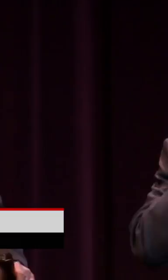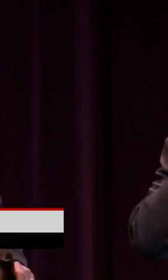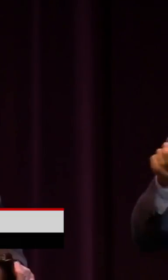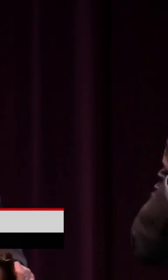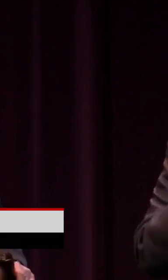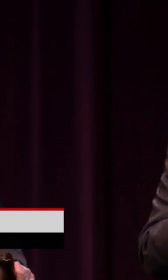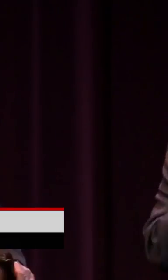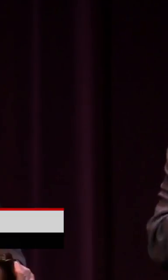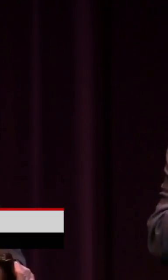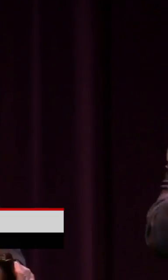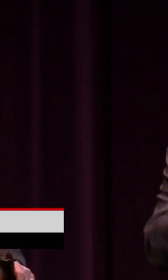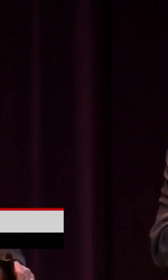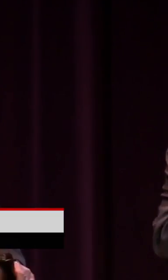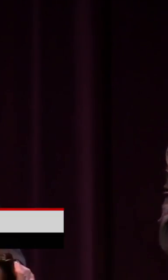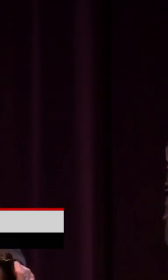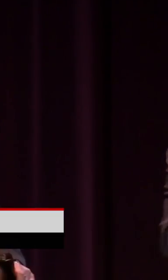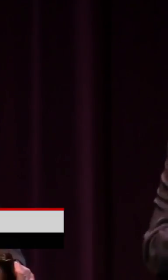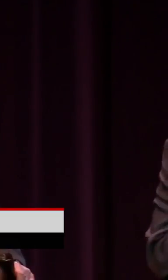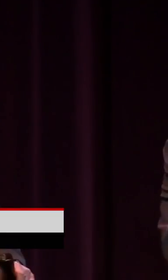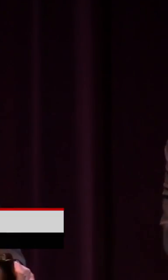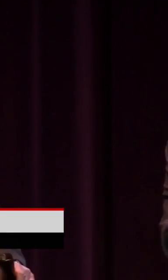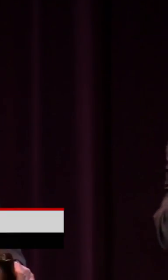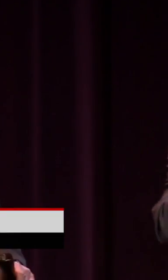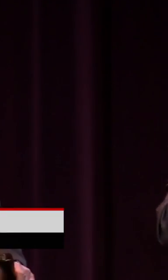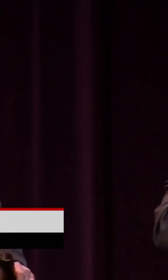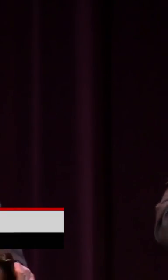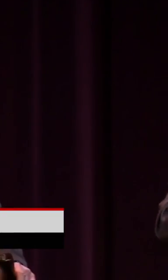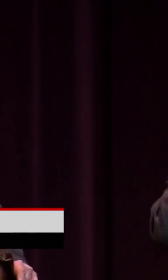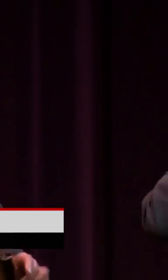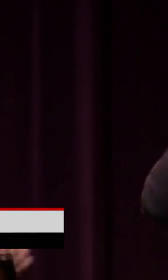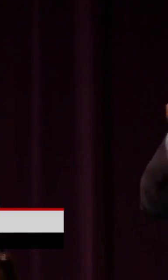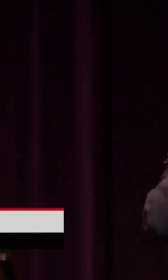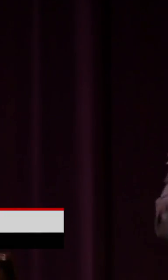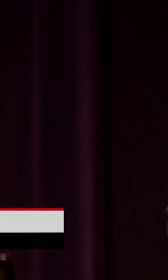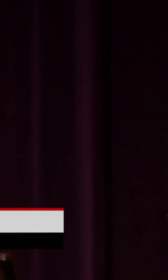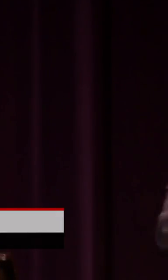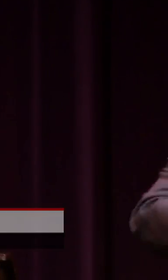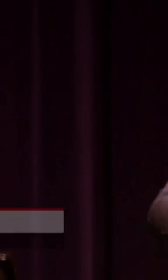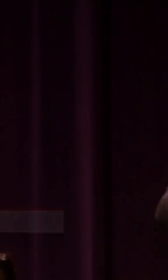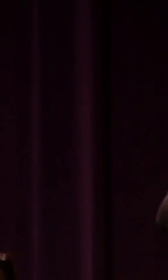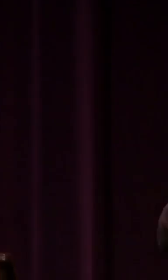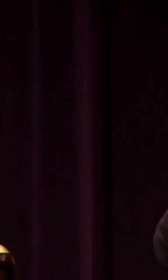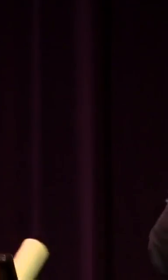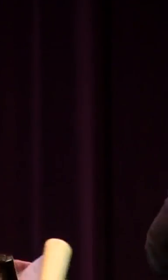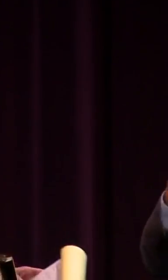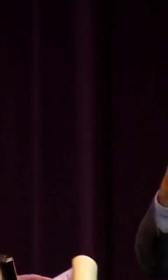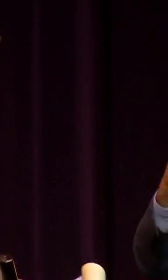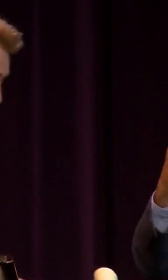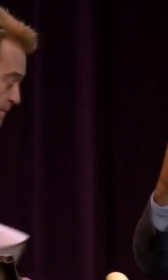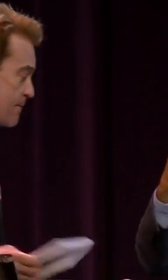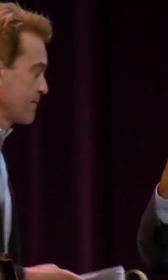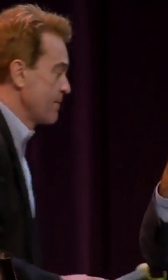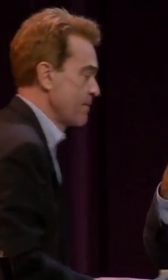AND IF WE ALL WORK TOGETHER, IT WILL BE DONE, I PROMISE YOU.